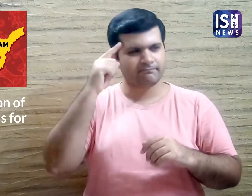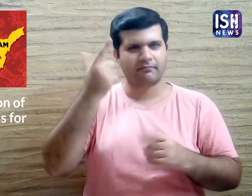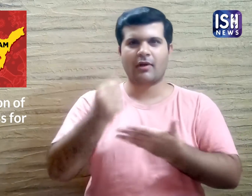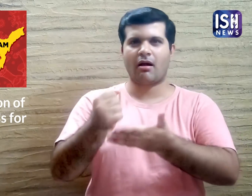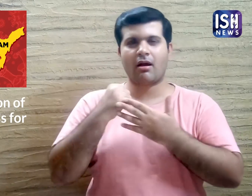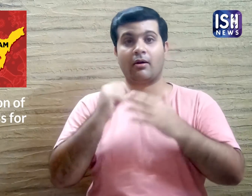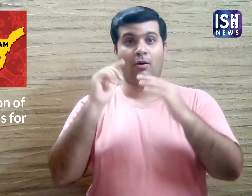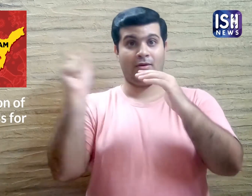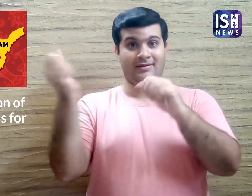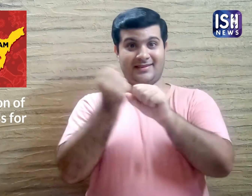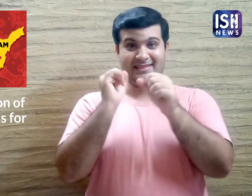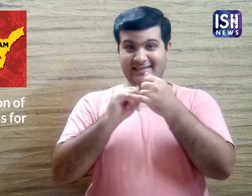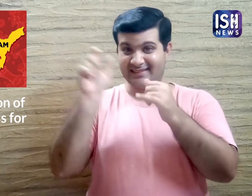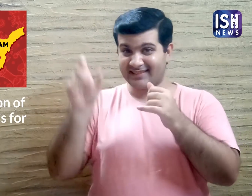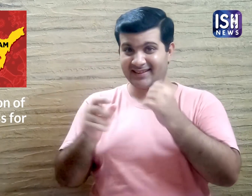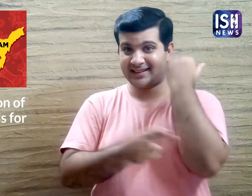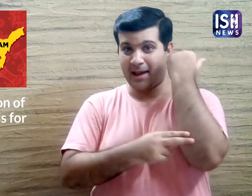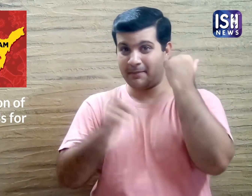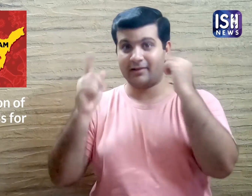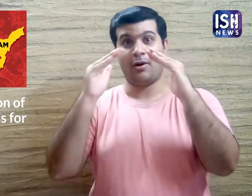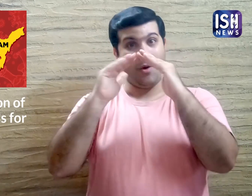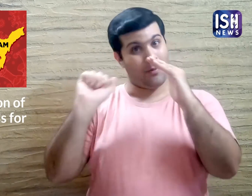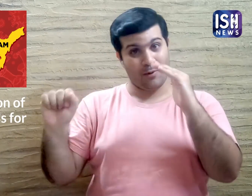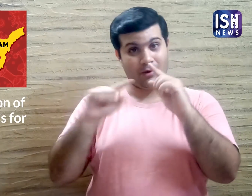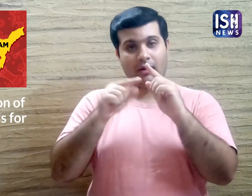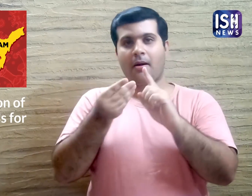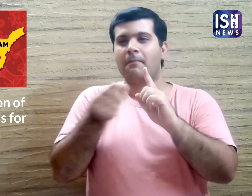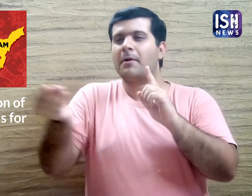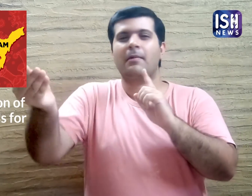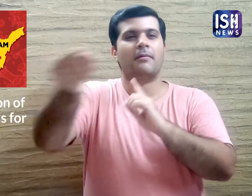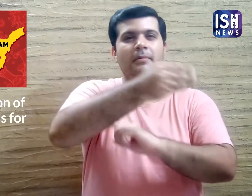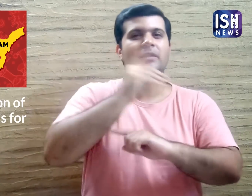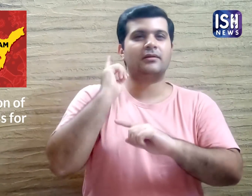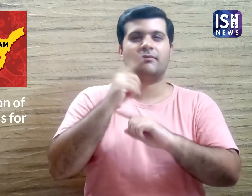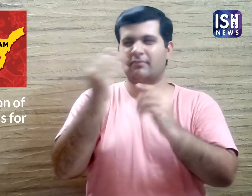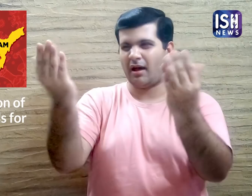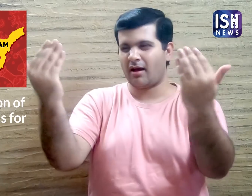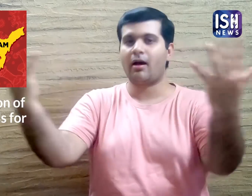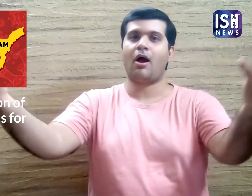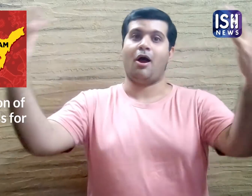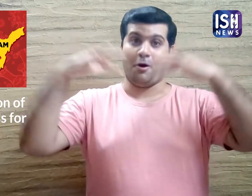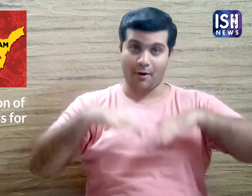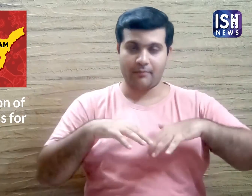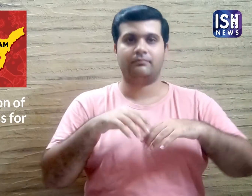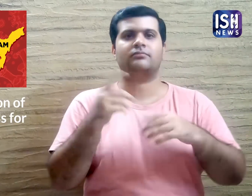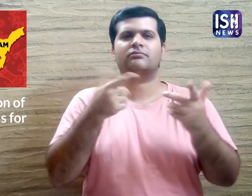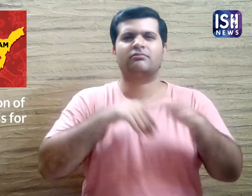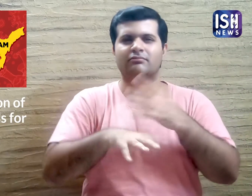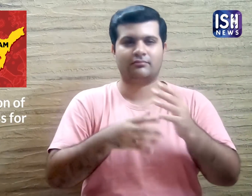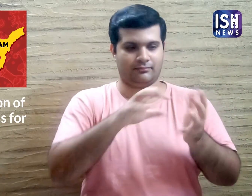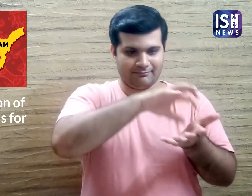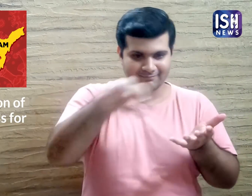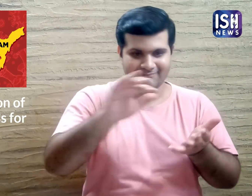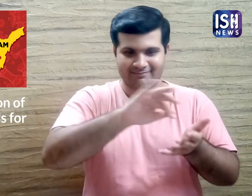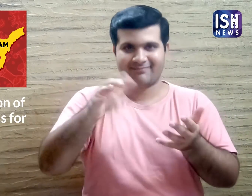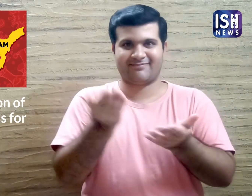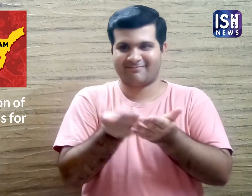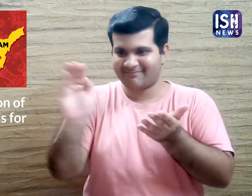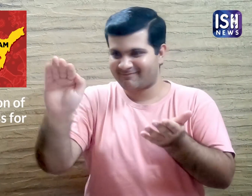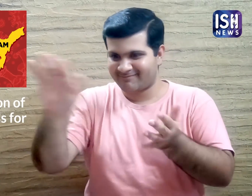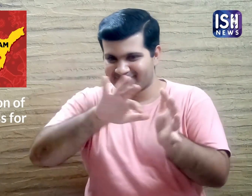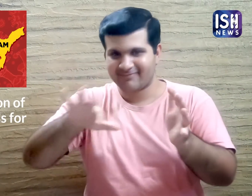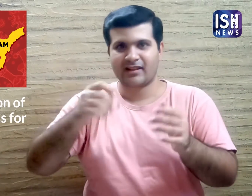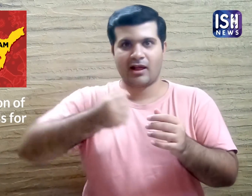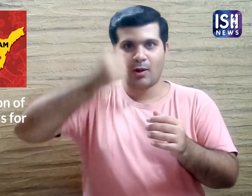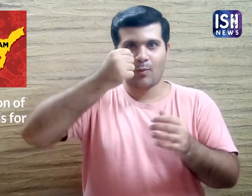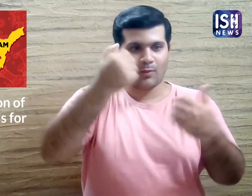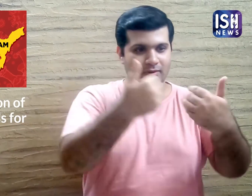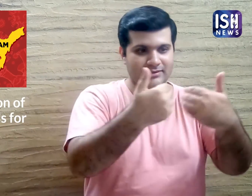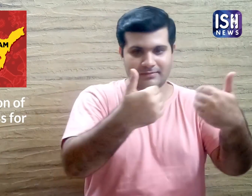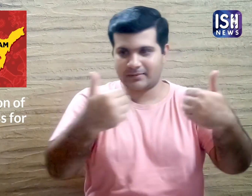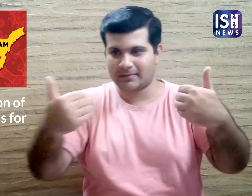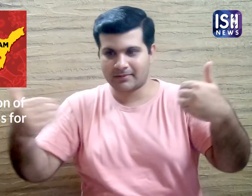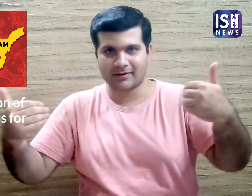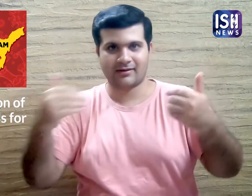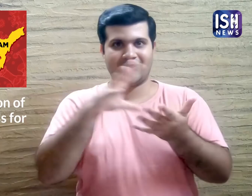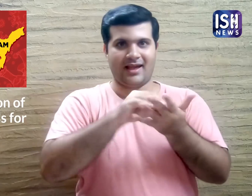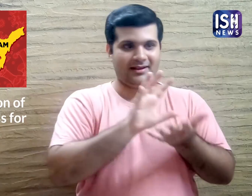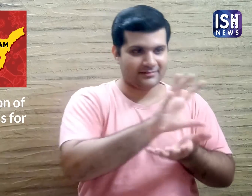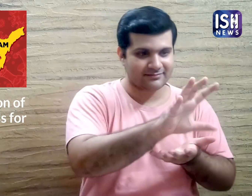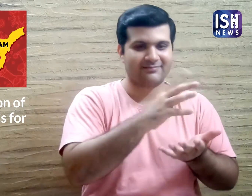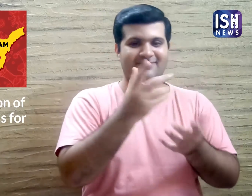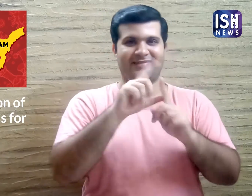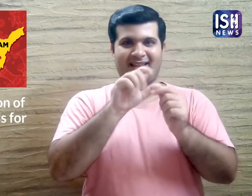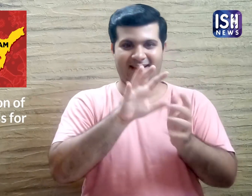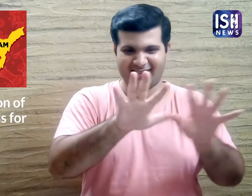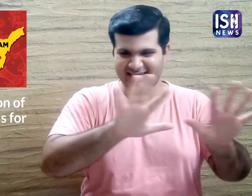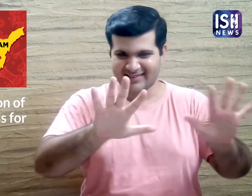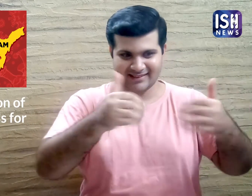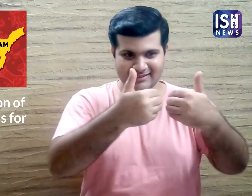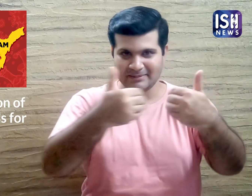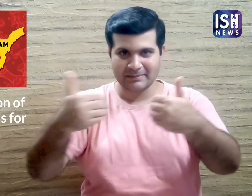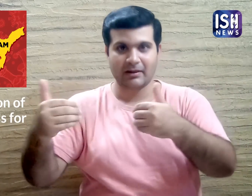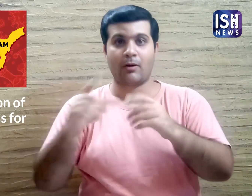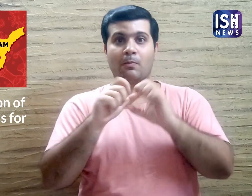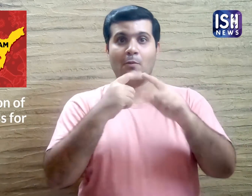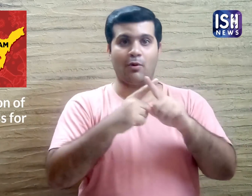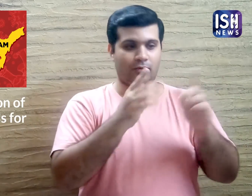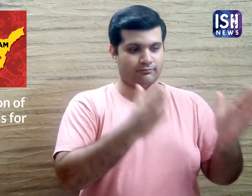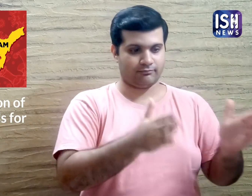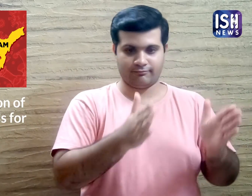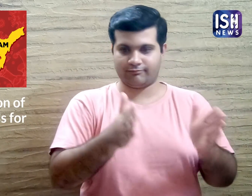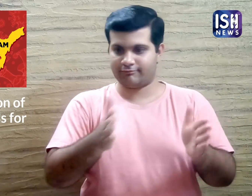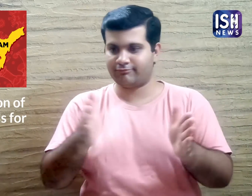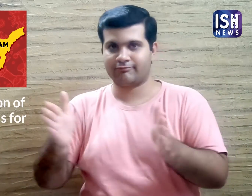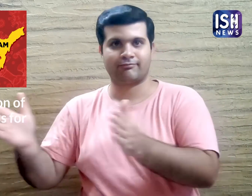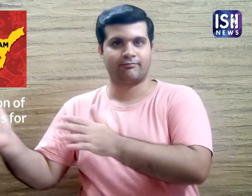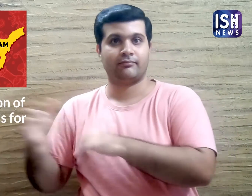He then called Deaf individuals living close to his house to distribute the food into boxes.